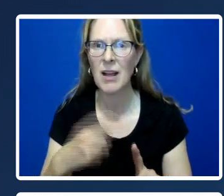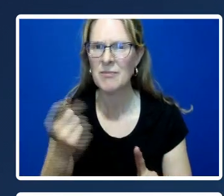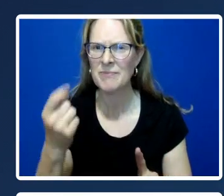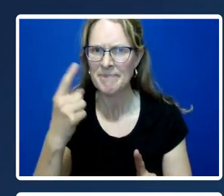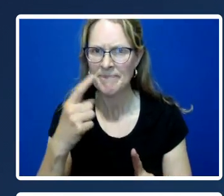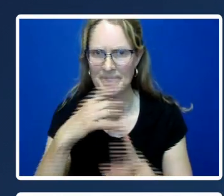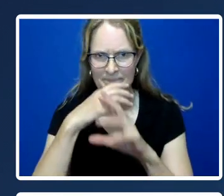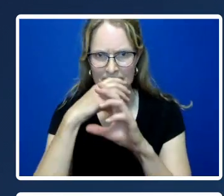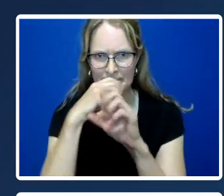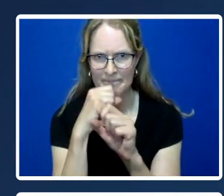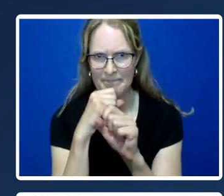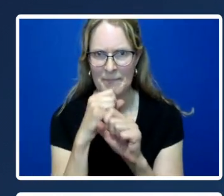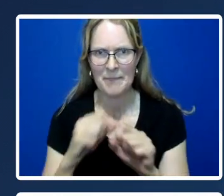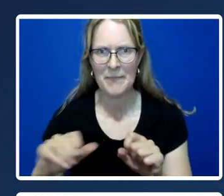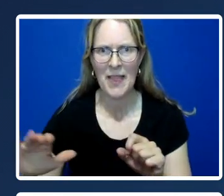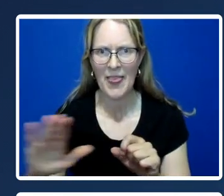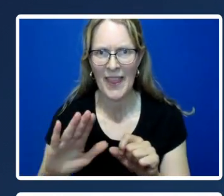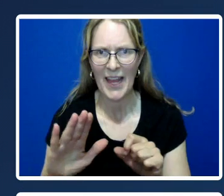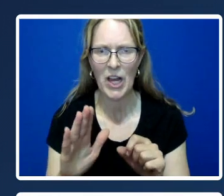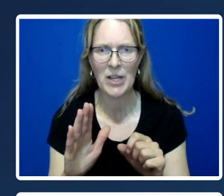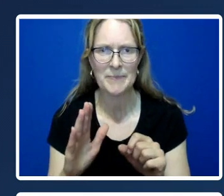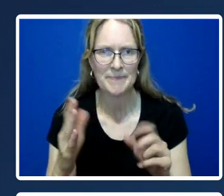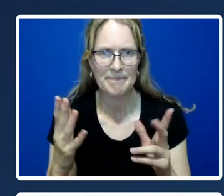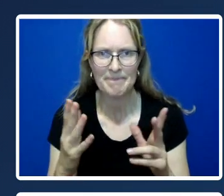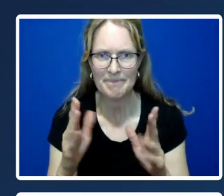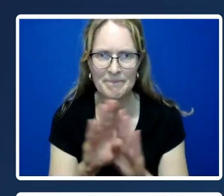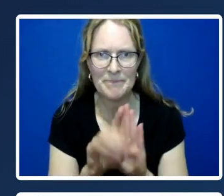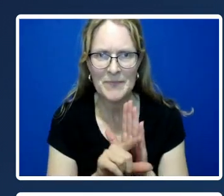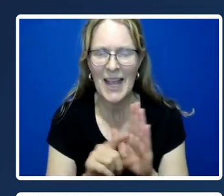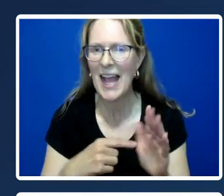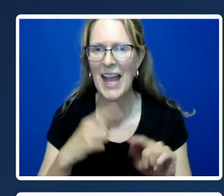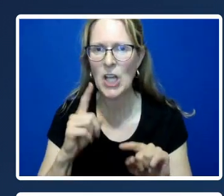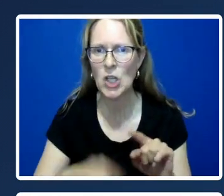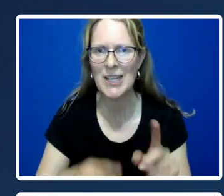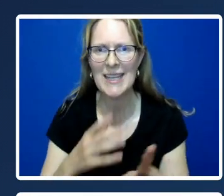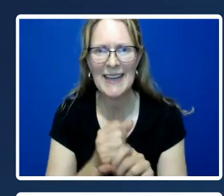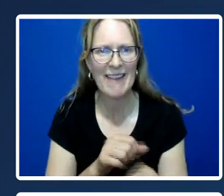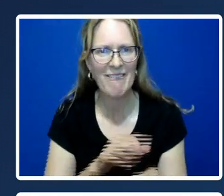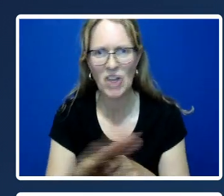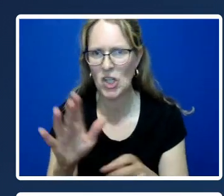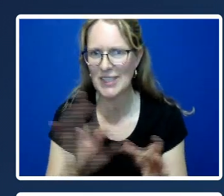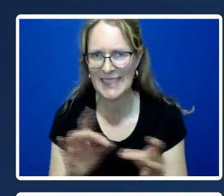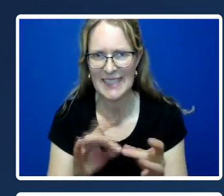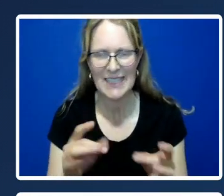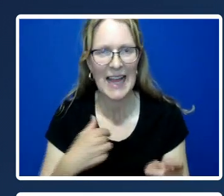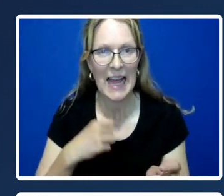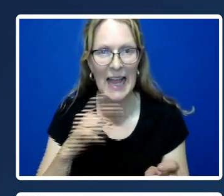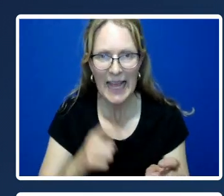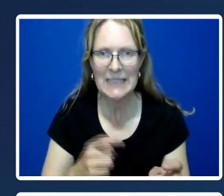really give me full details. And I kind of had to work some of this out for myself as we went along.